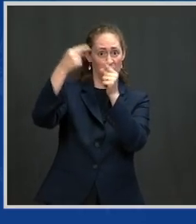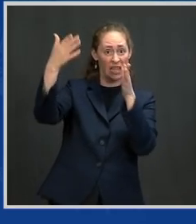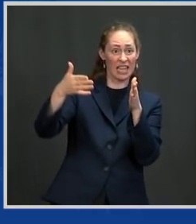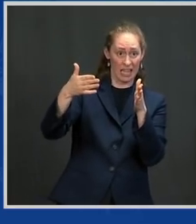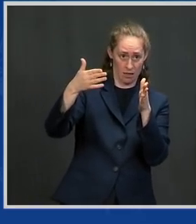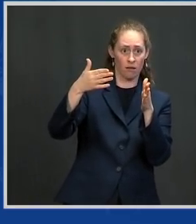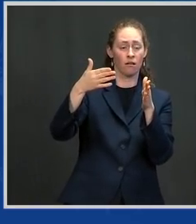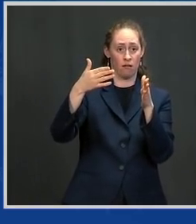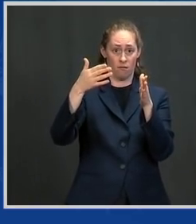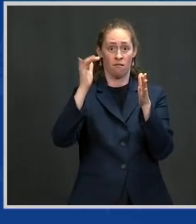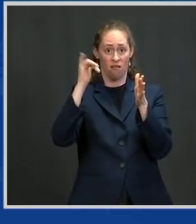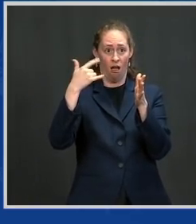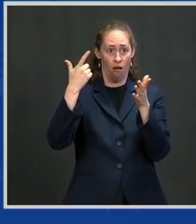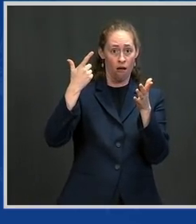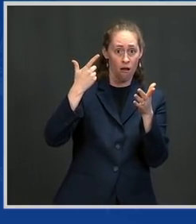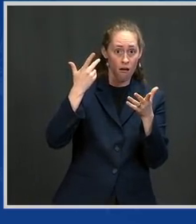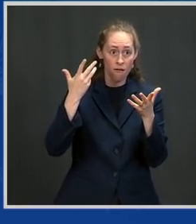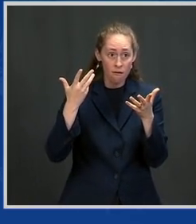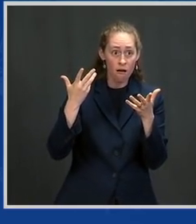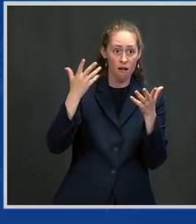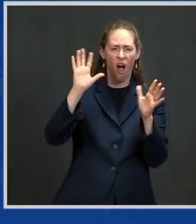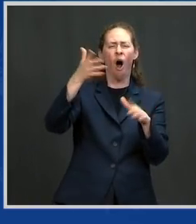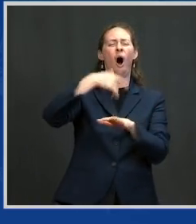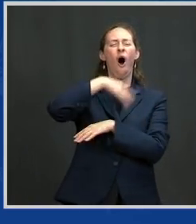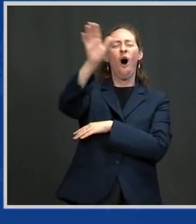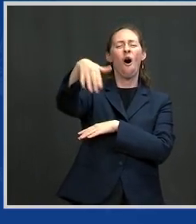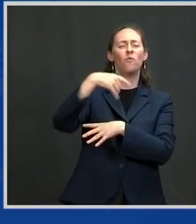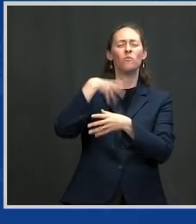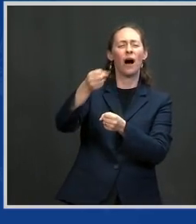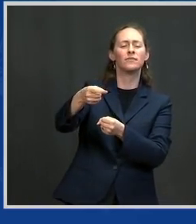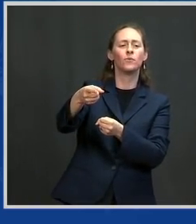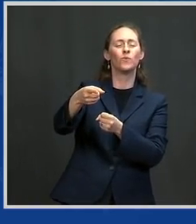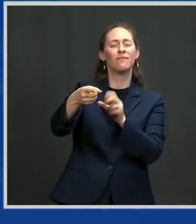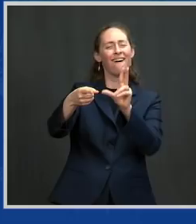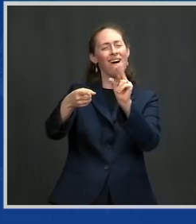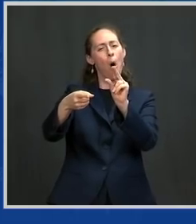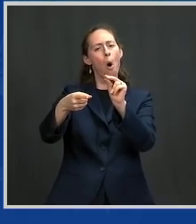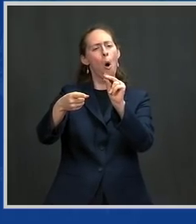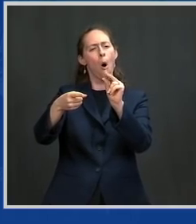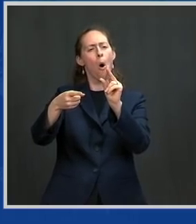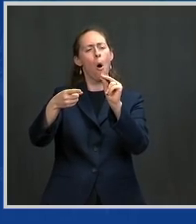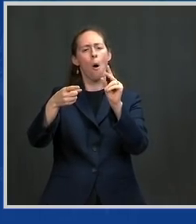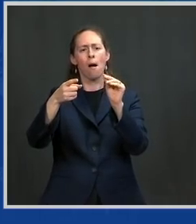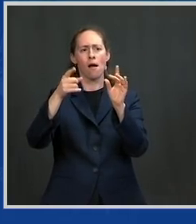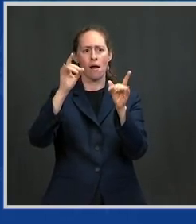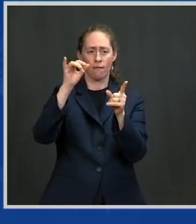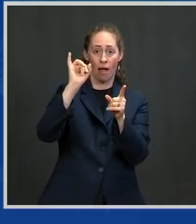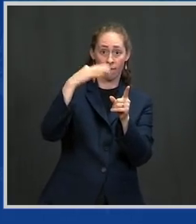and if you violate the agreement you made then, we -- the, quote, 'The treaty is off. The agreement is off.'"